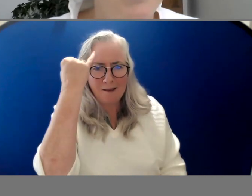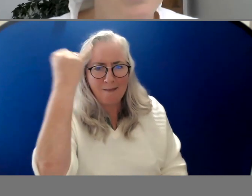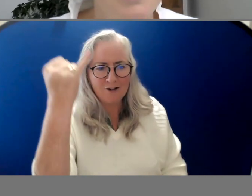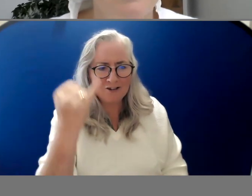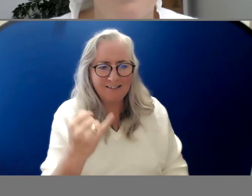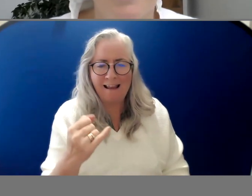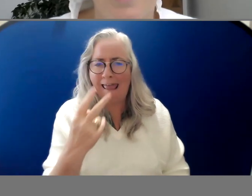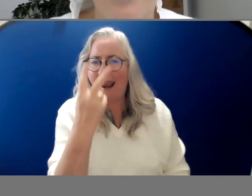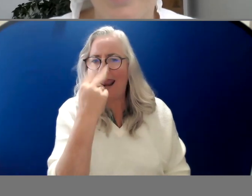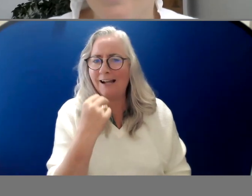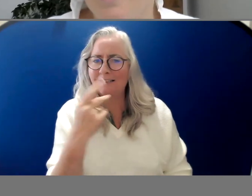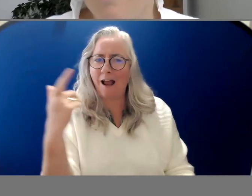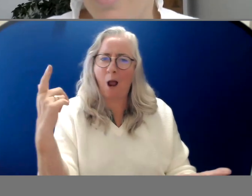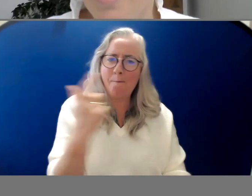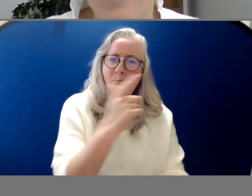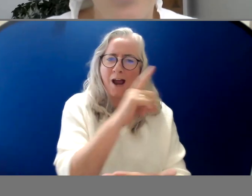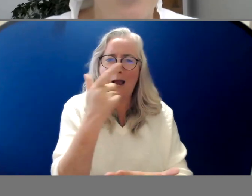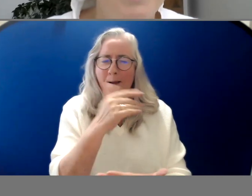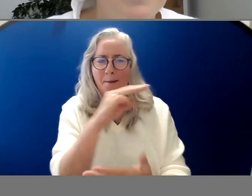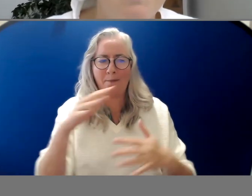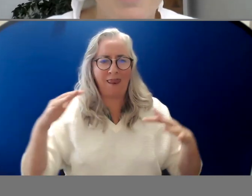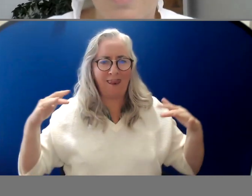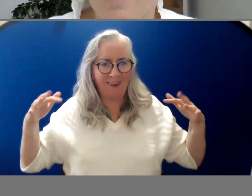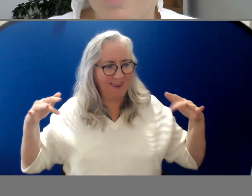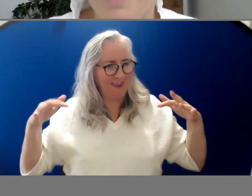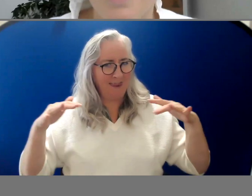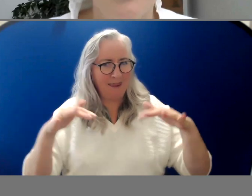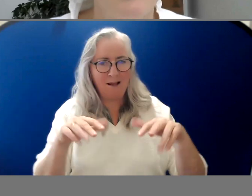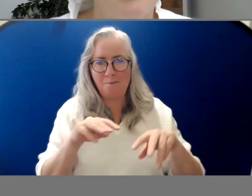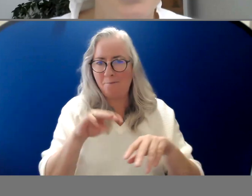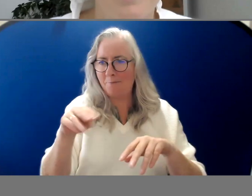Opera lots of people Gathering passing through people spotting on this stairs it was very much